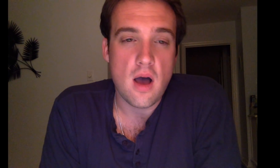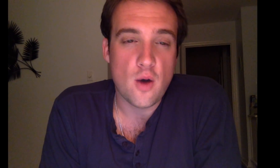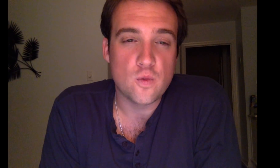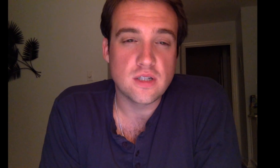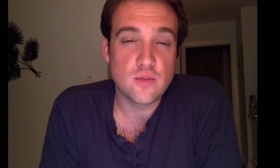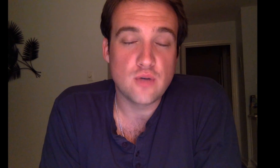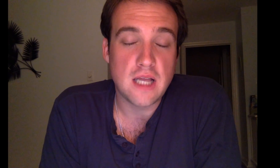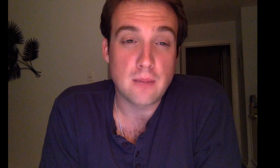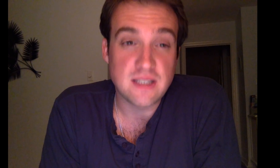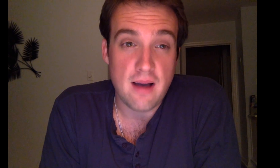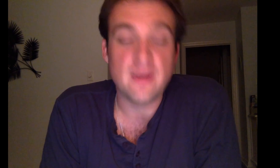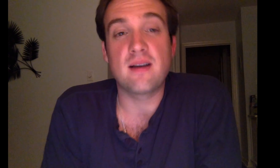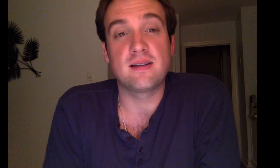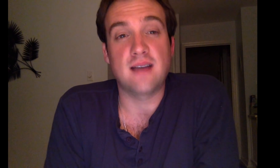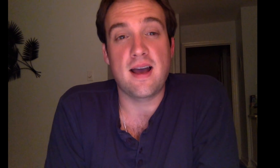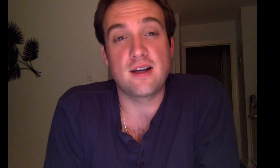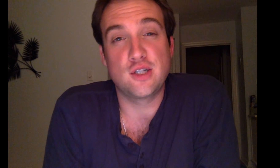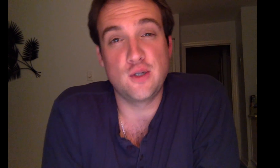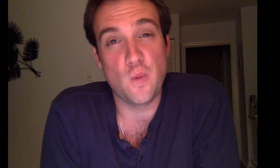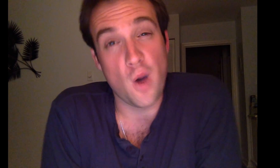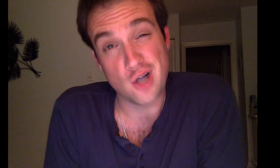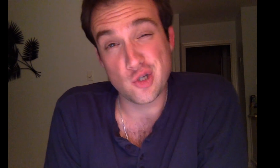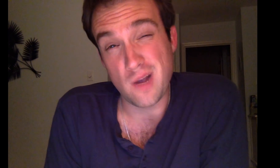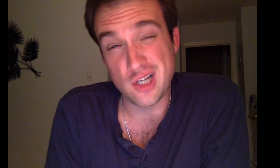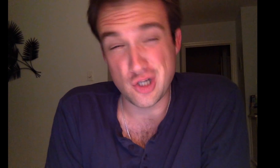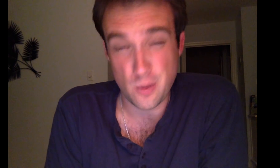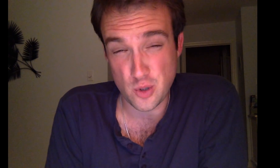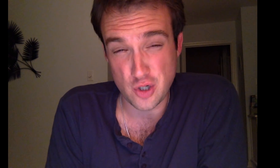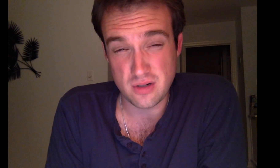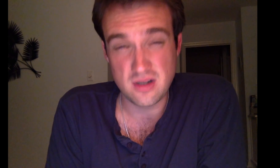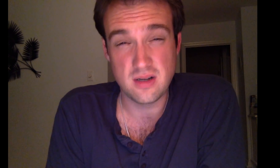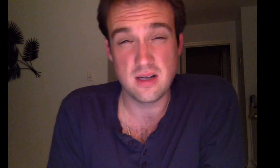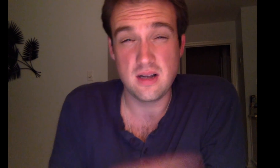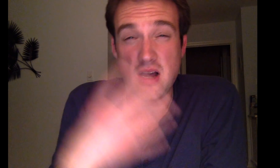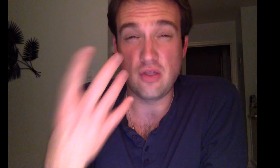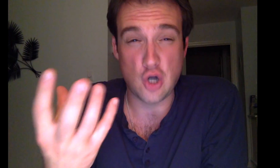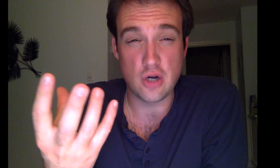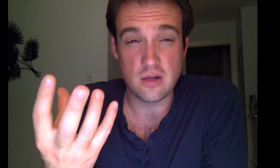I was really upset because I had to watch my interpreter in the dark.